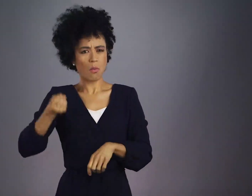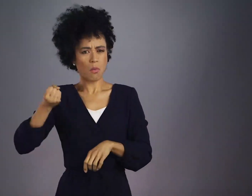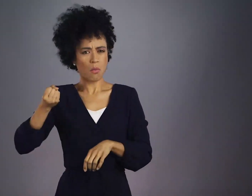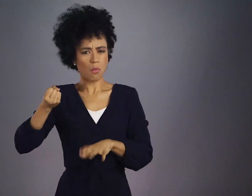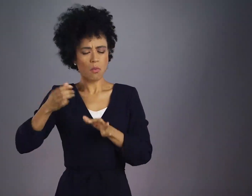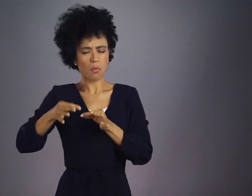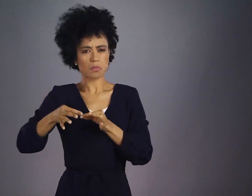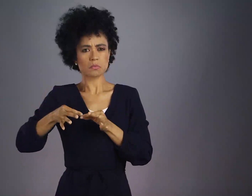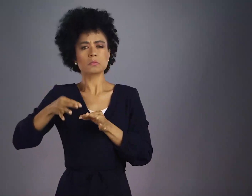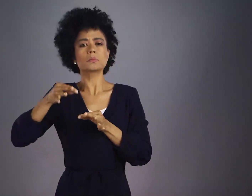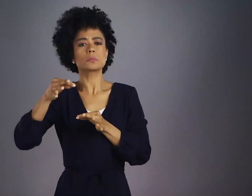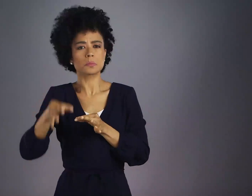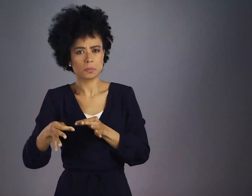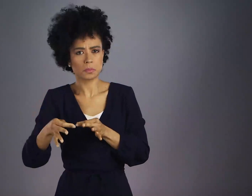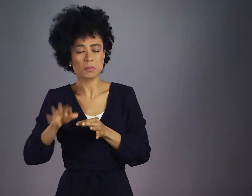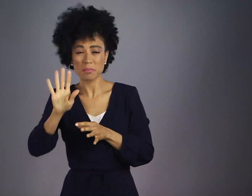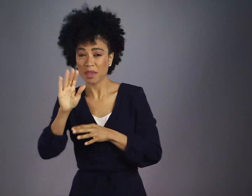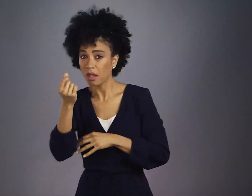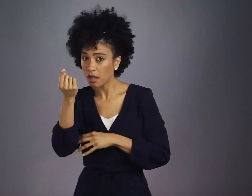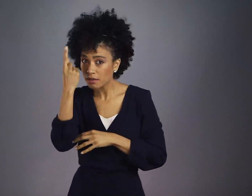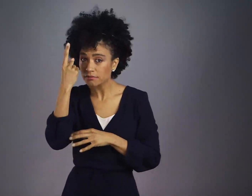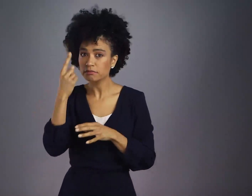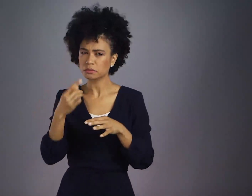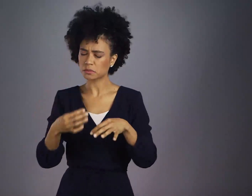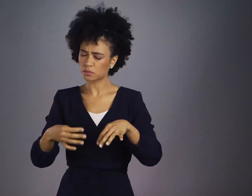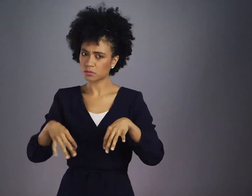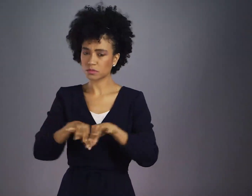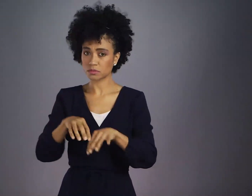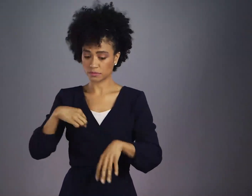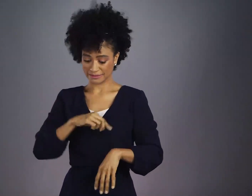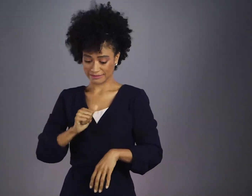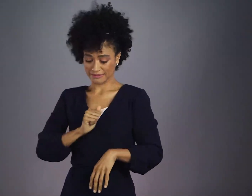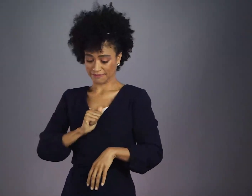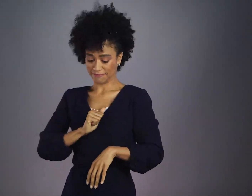If that is so, this step may be postponed,